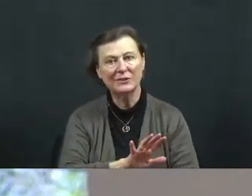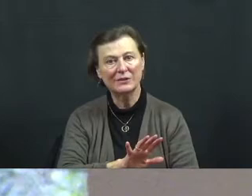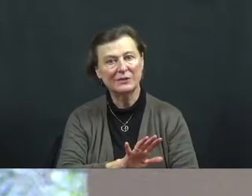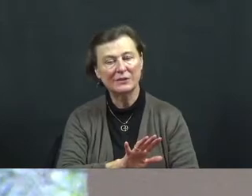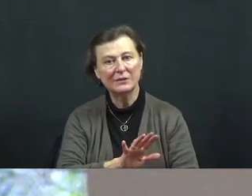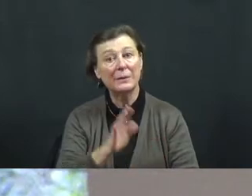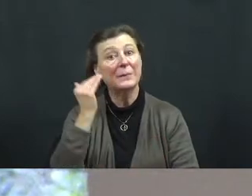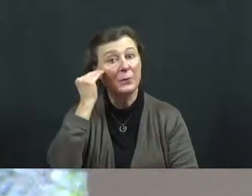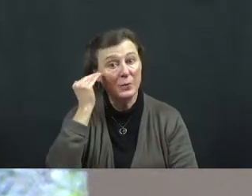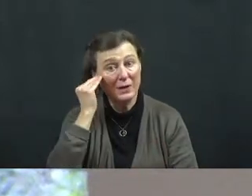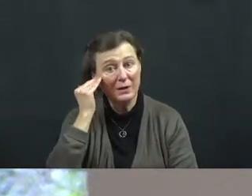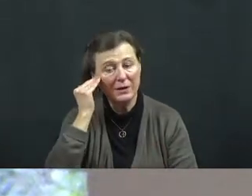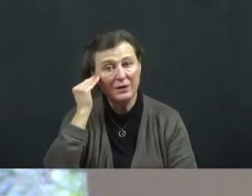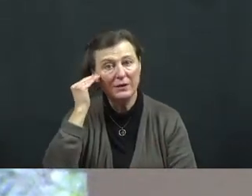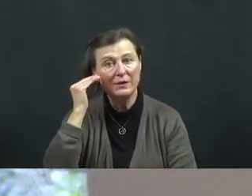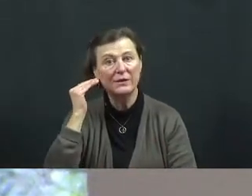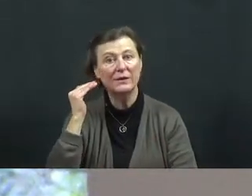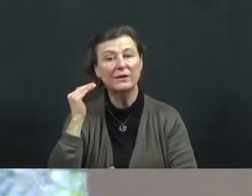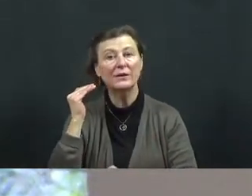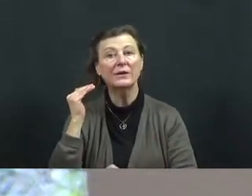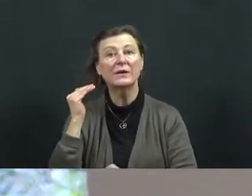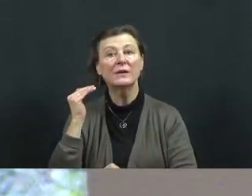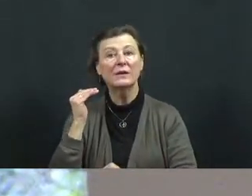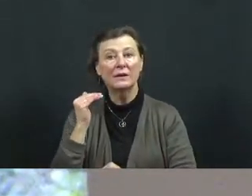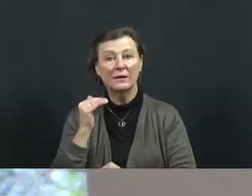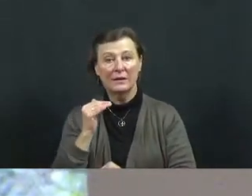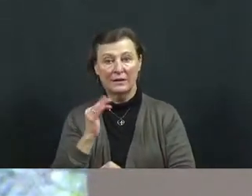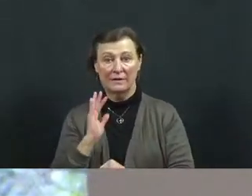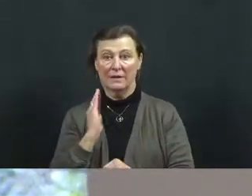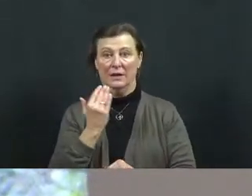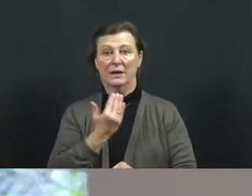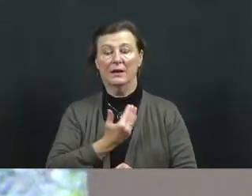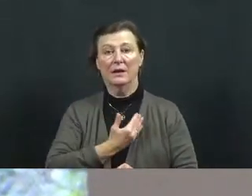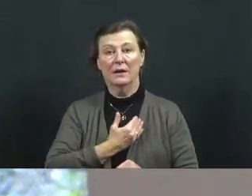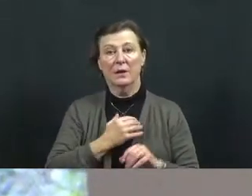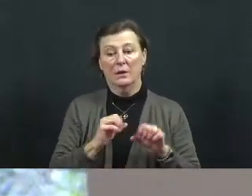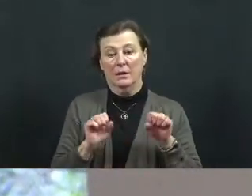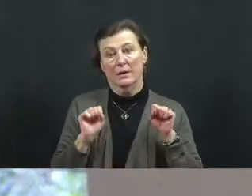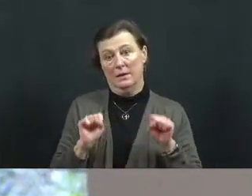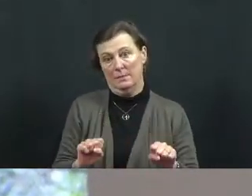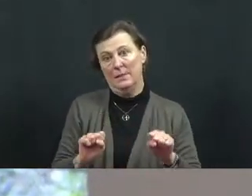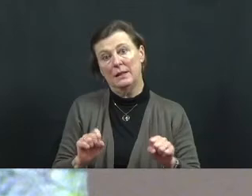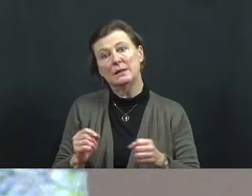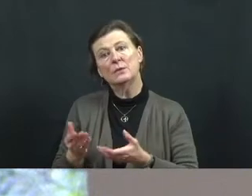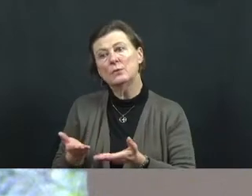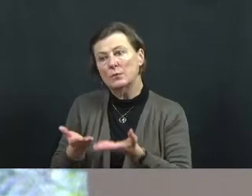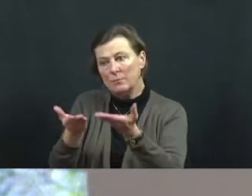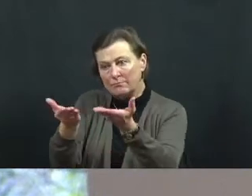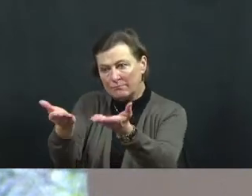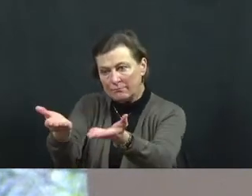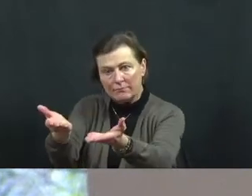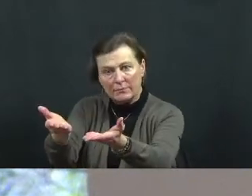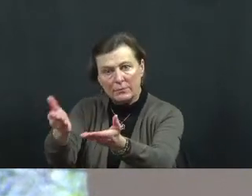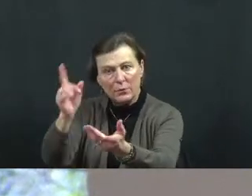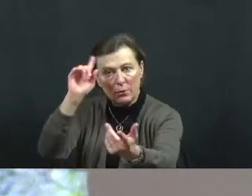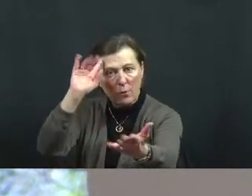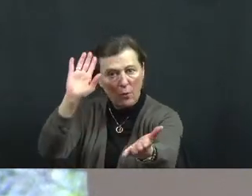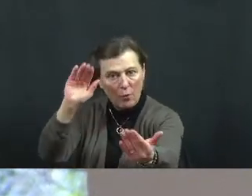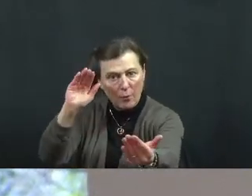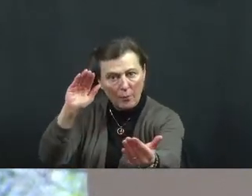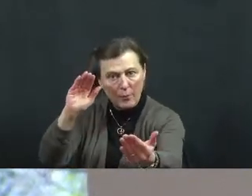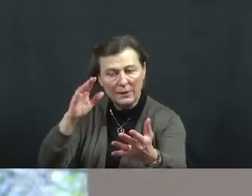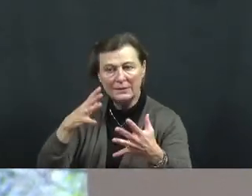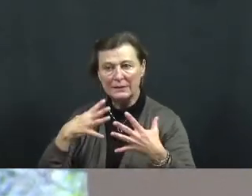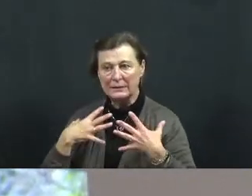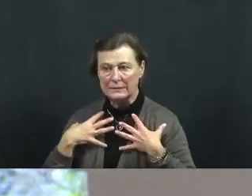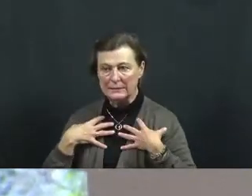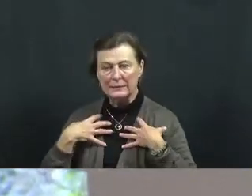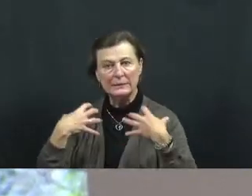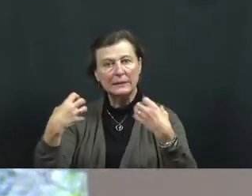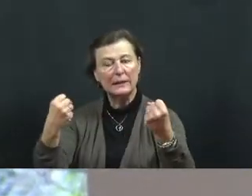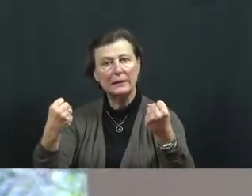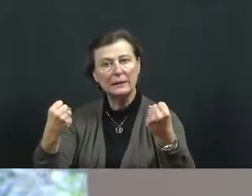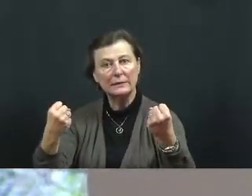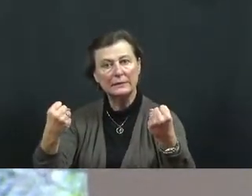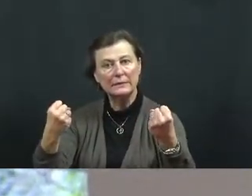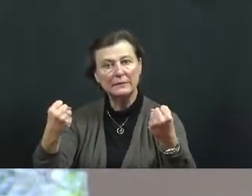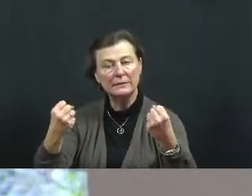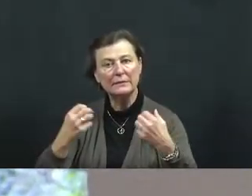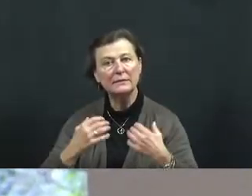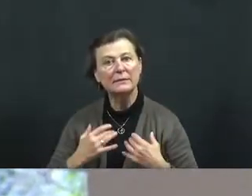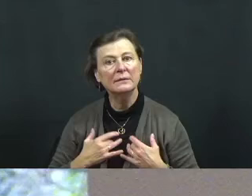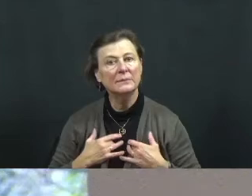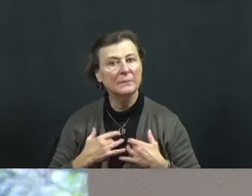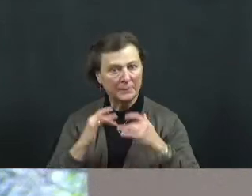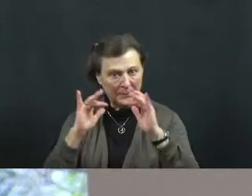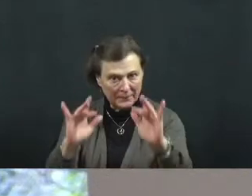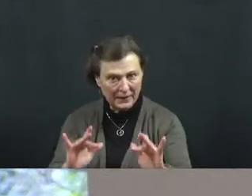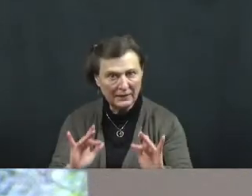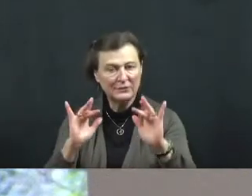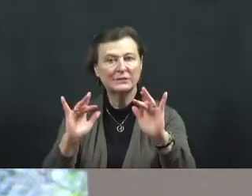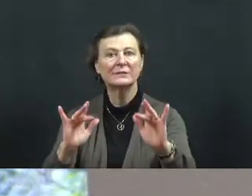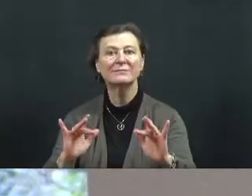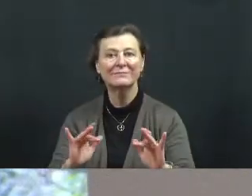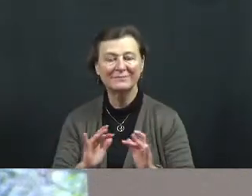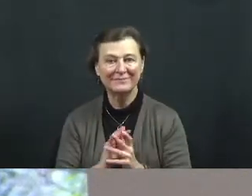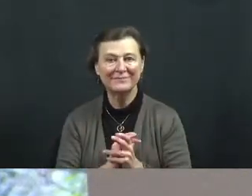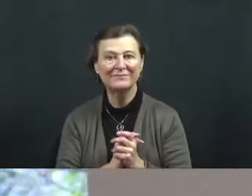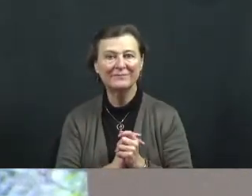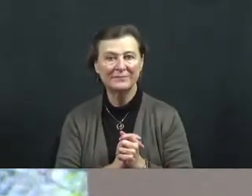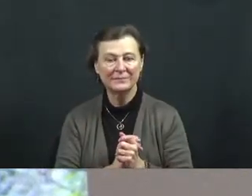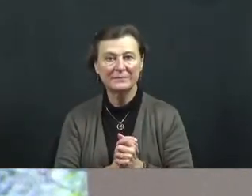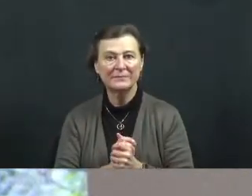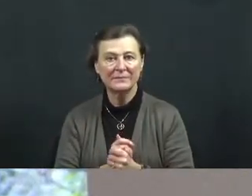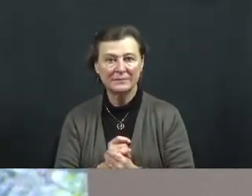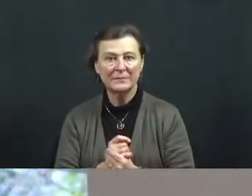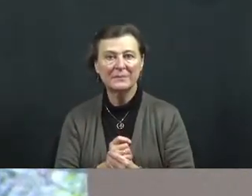Let us be aware of our ability to bring hope and healing and compassion.